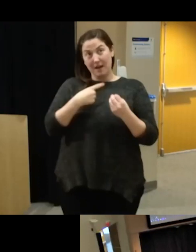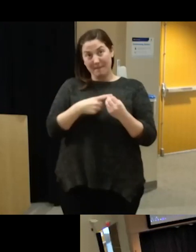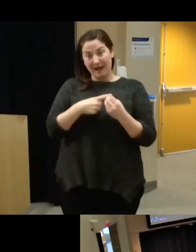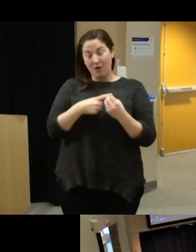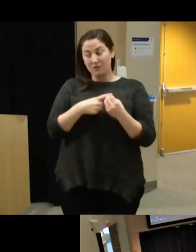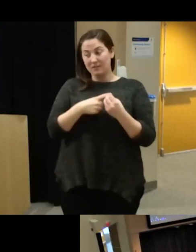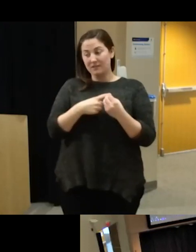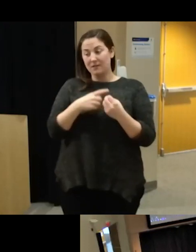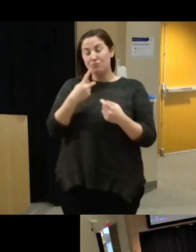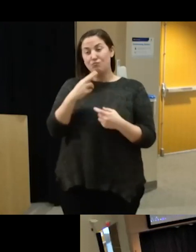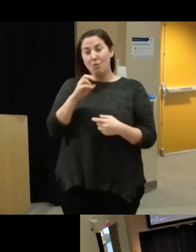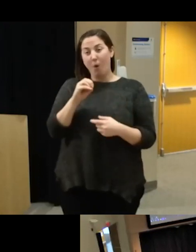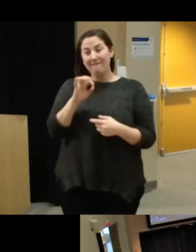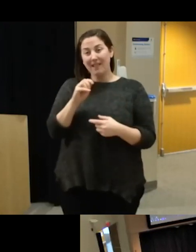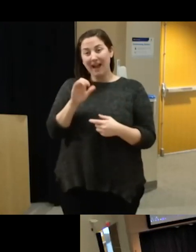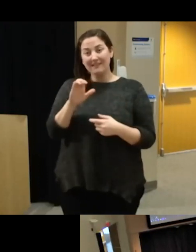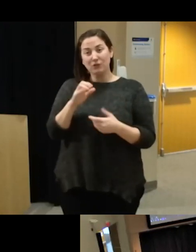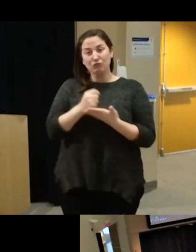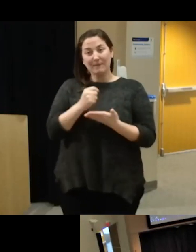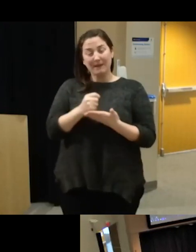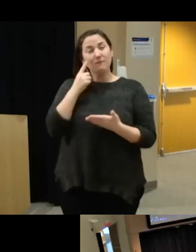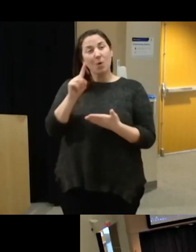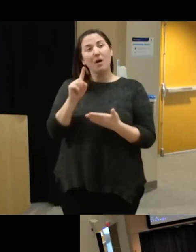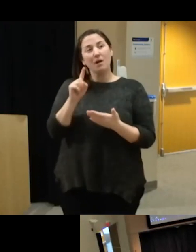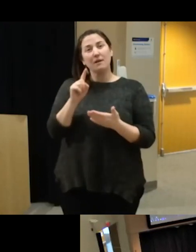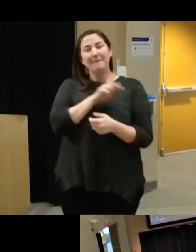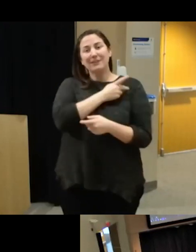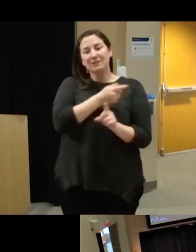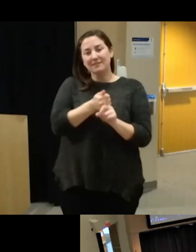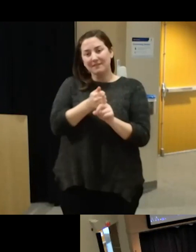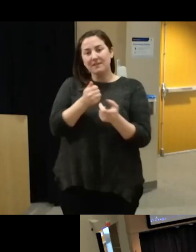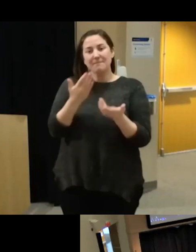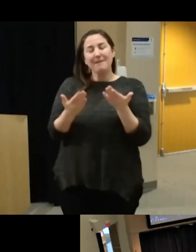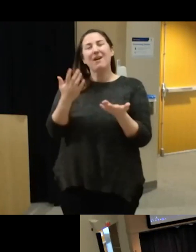and and patients that already have for example one or two side effects.